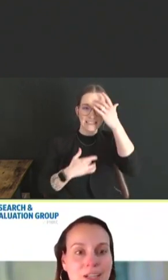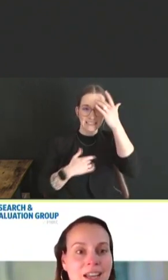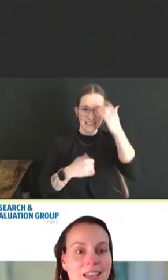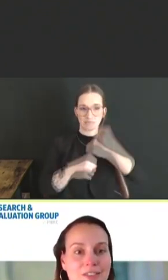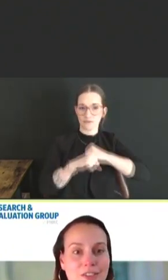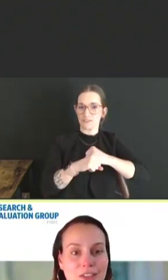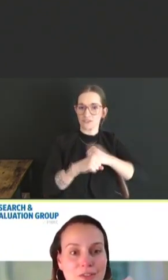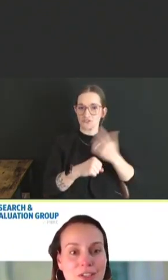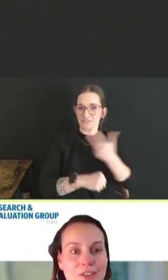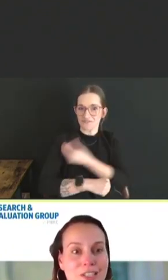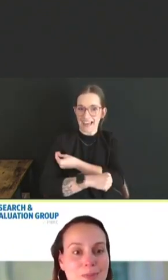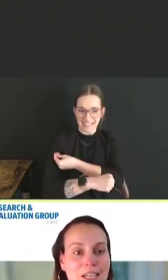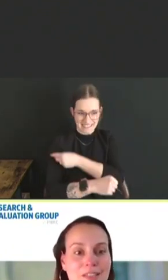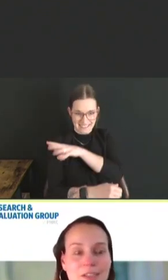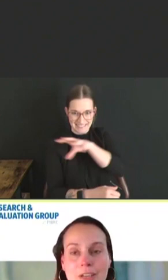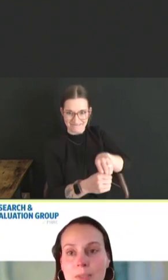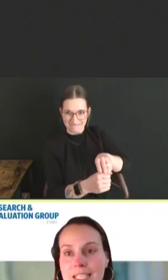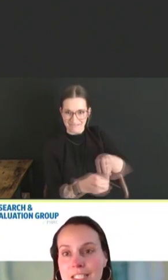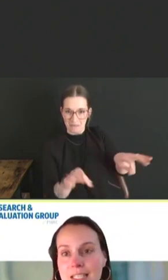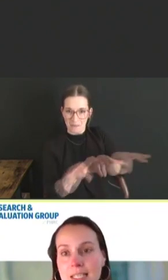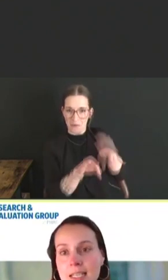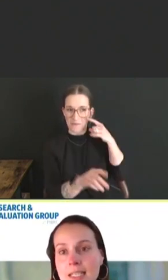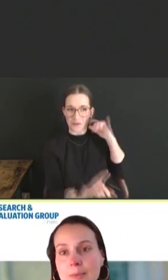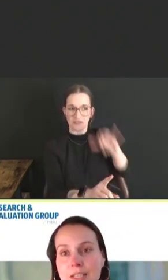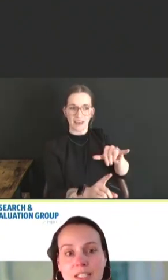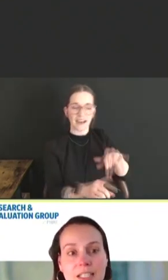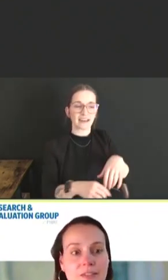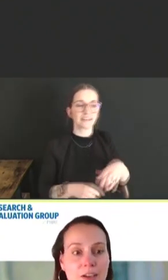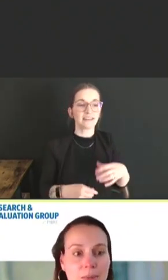even though they run across many of these recommendations. And, as I mentioned in the very